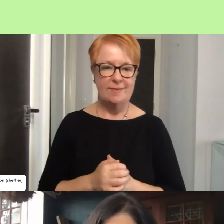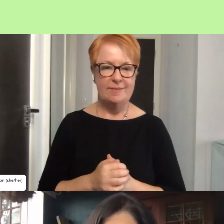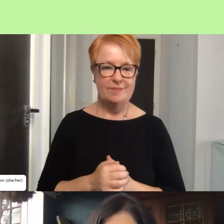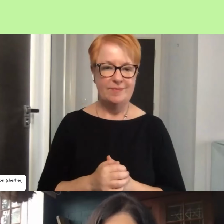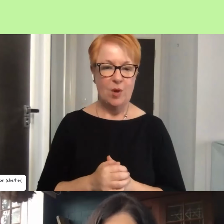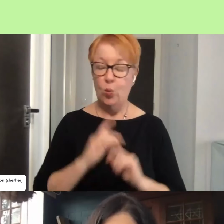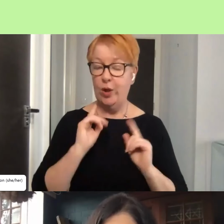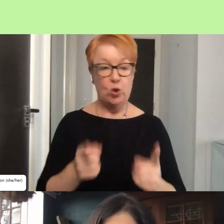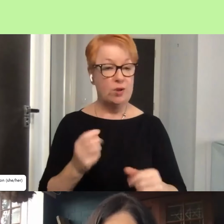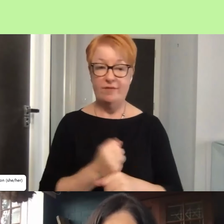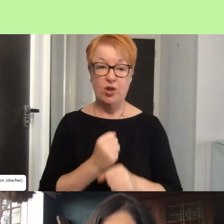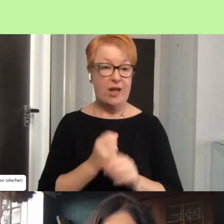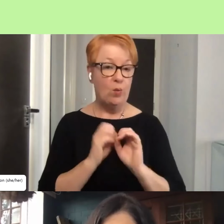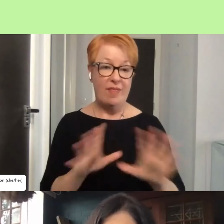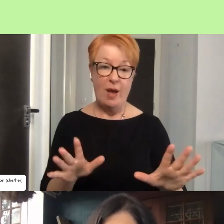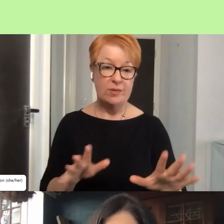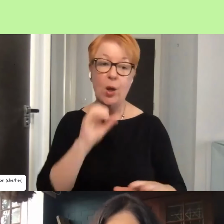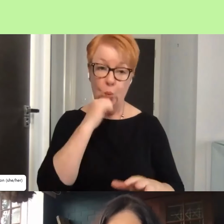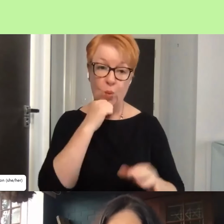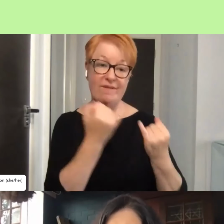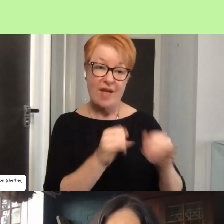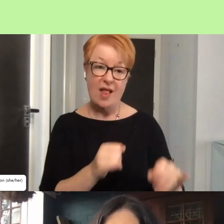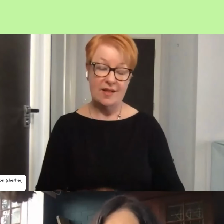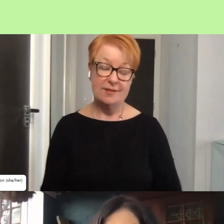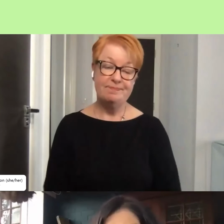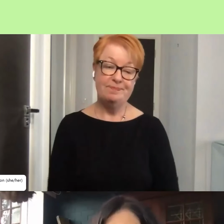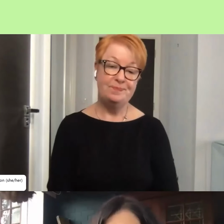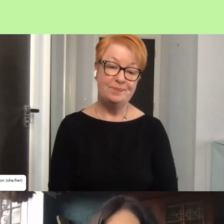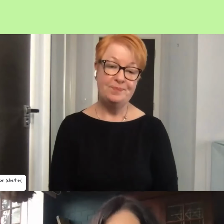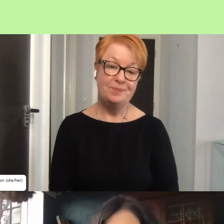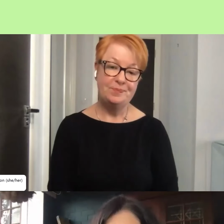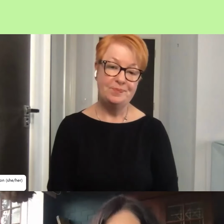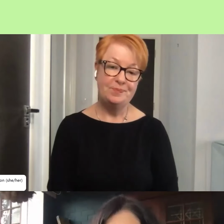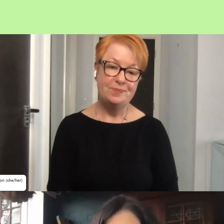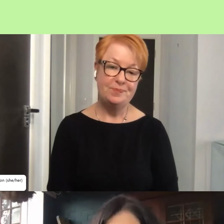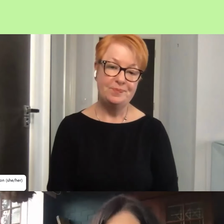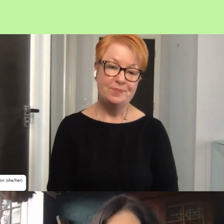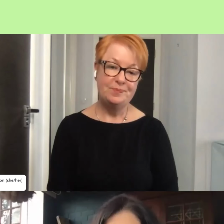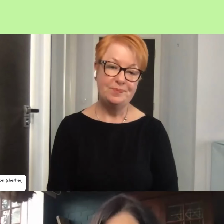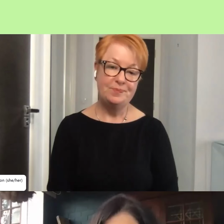project. Without it, it would have failed. Can you speak a bit about the project itself?